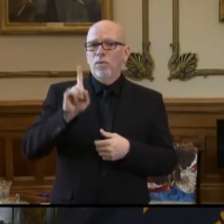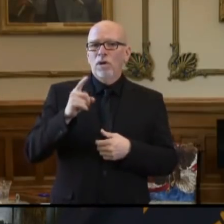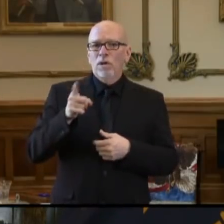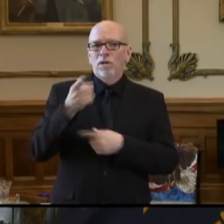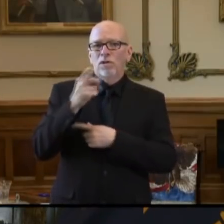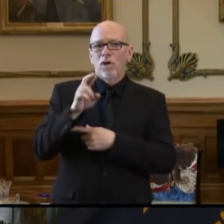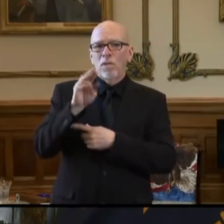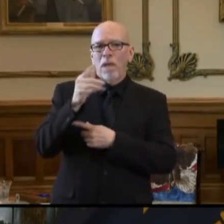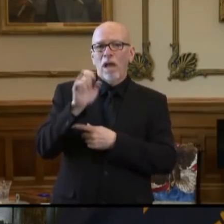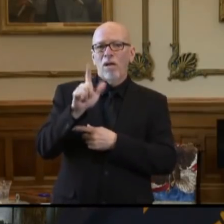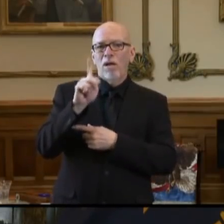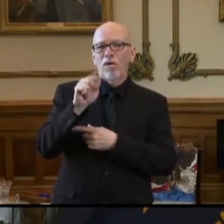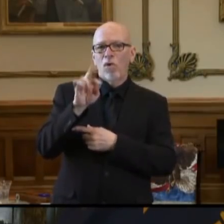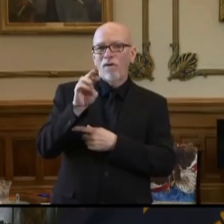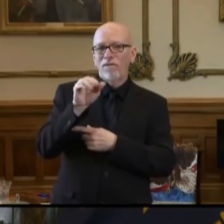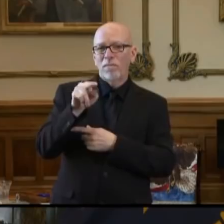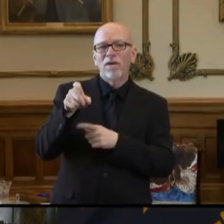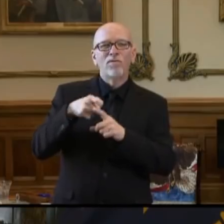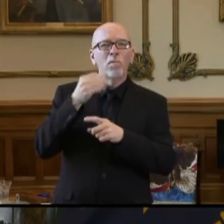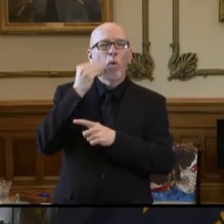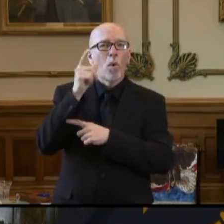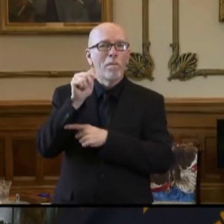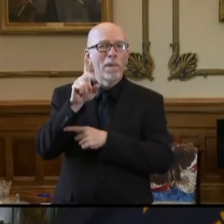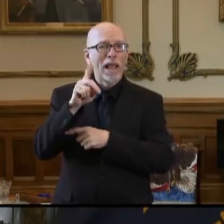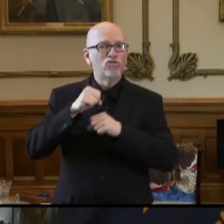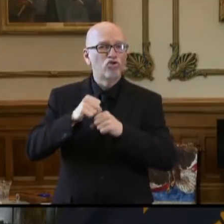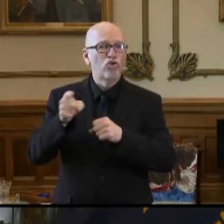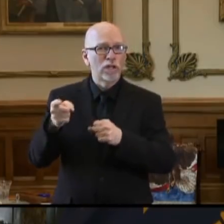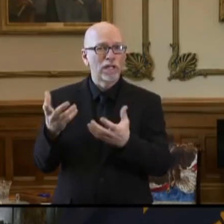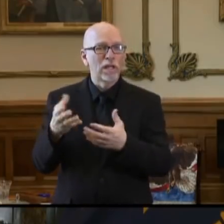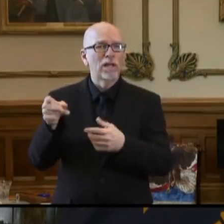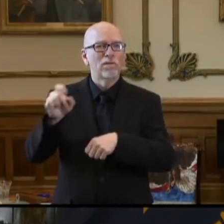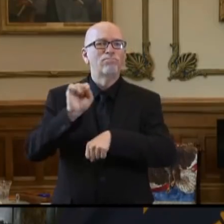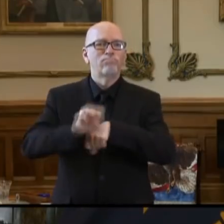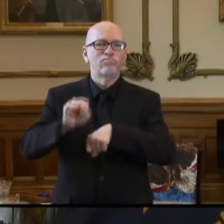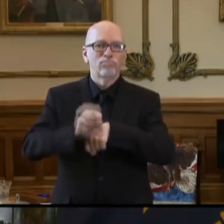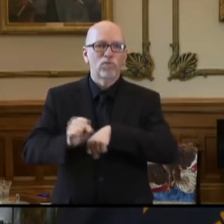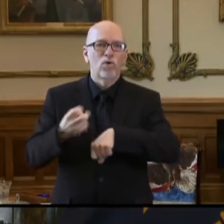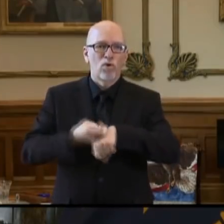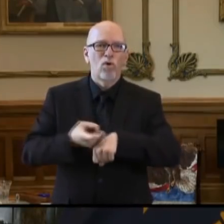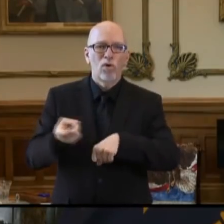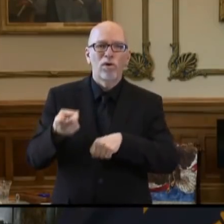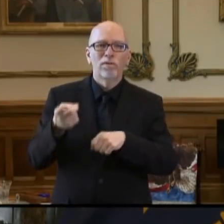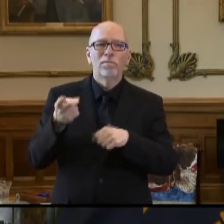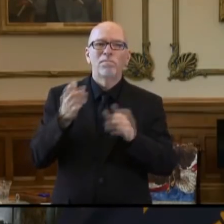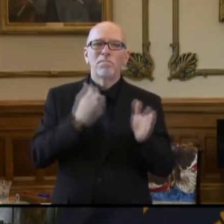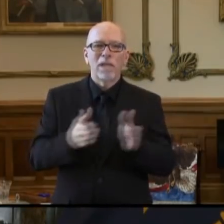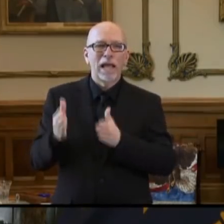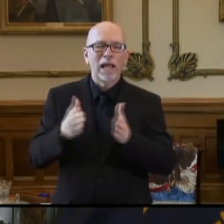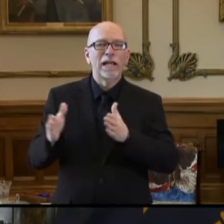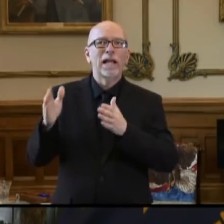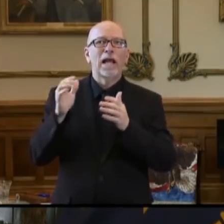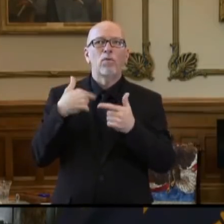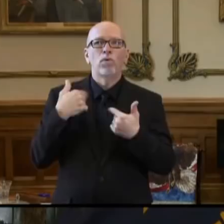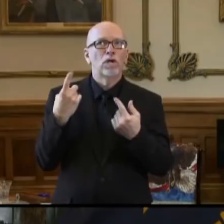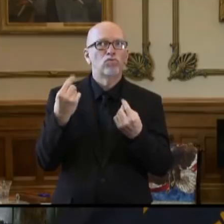THE I'M SORRY THE OTHER COUNTIES THAT DON'T HAVE A HOSPITAL. WELL, THAT IS WHERE DR. MICHAEL KAUFMANN WITH THE DEPARTMENT OF HOMELAND SECURITY